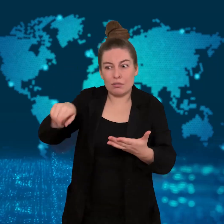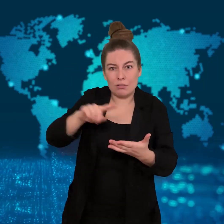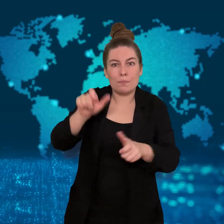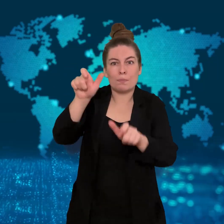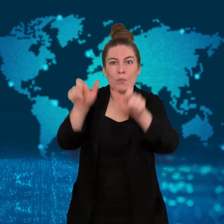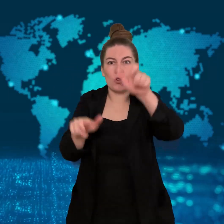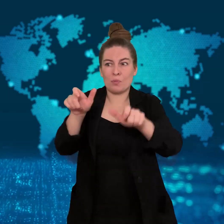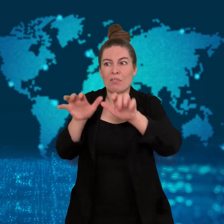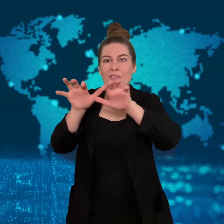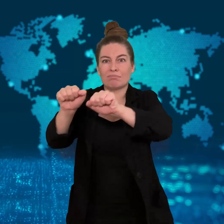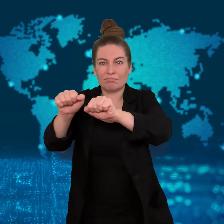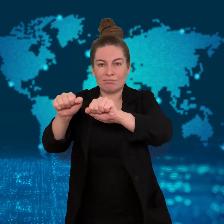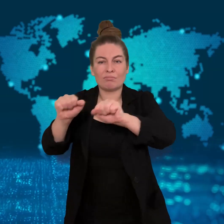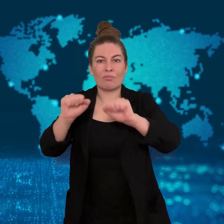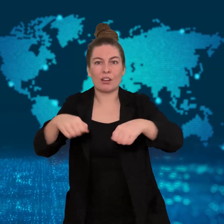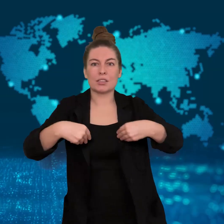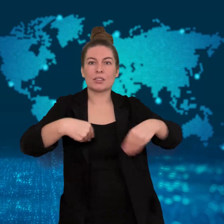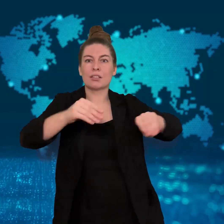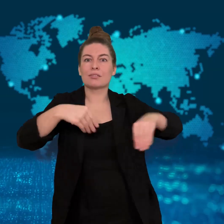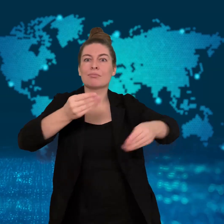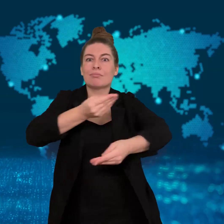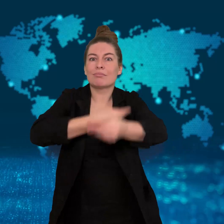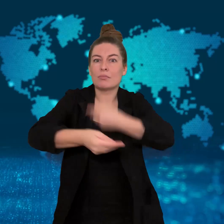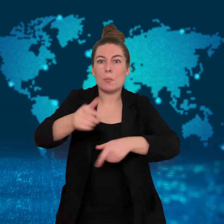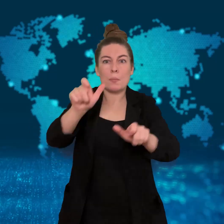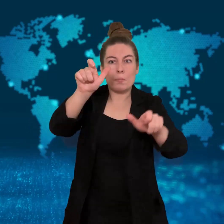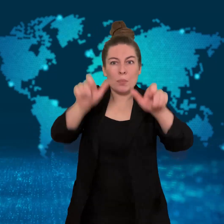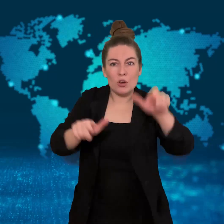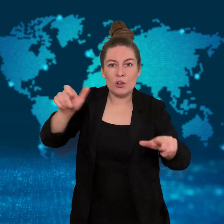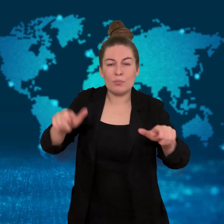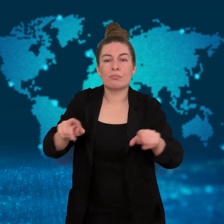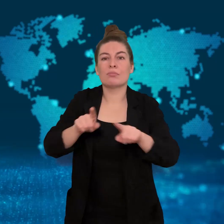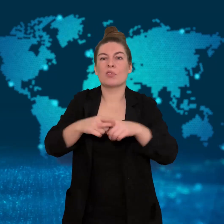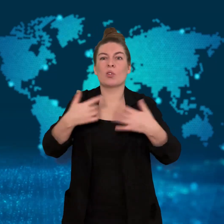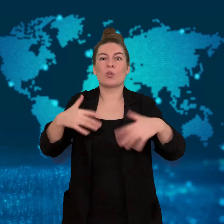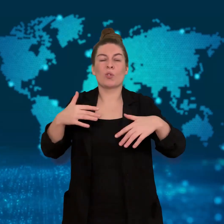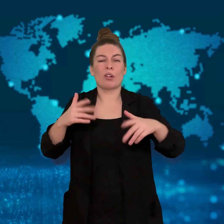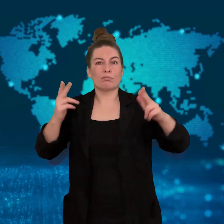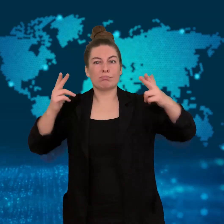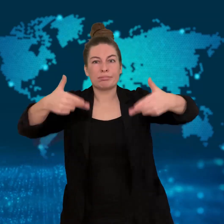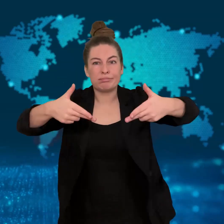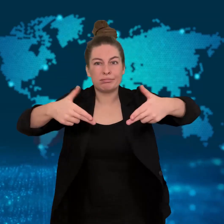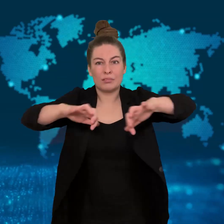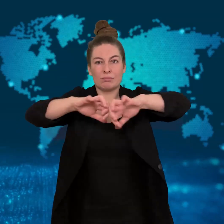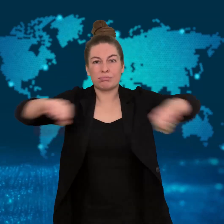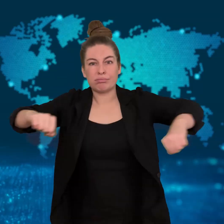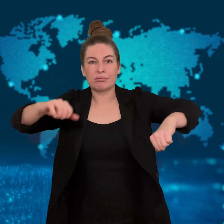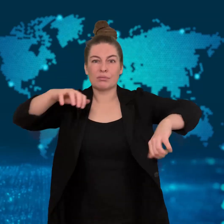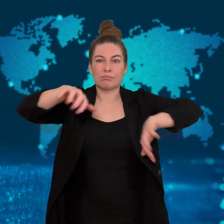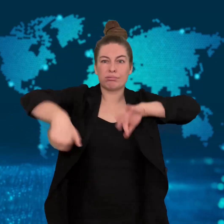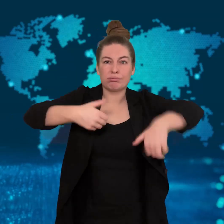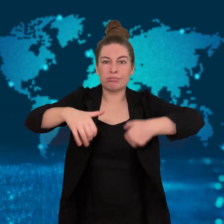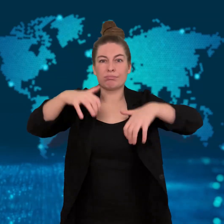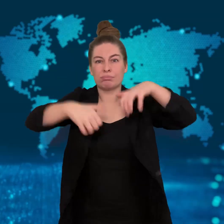which is one of Italy's most violent crime syndicates.